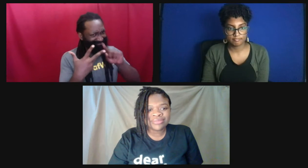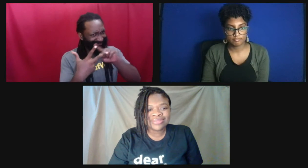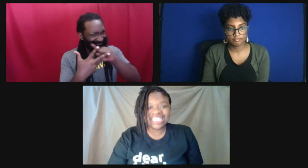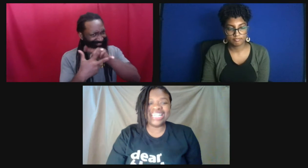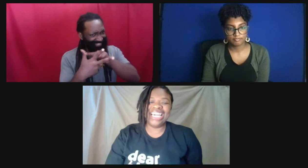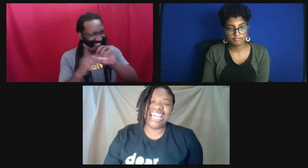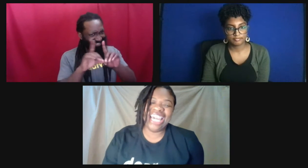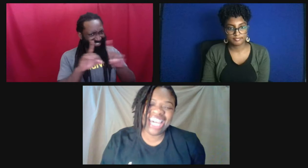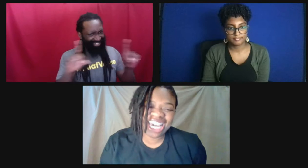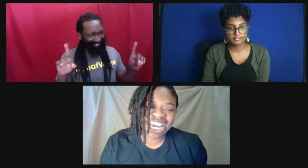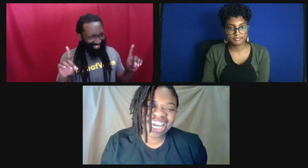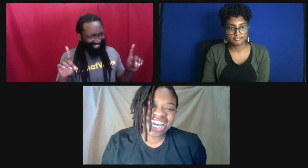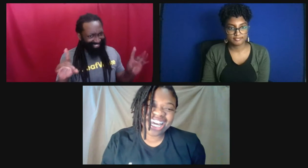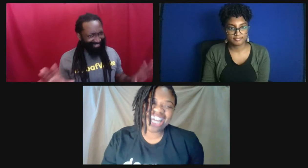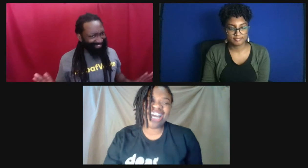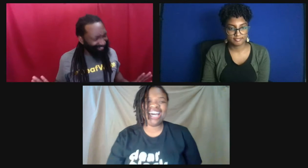So you have three degrees?